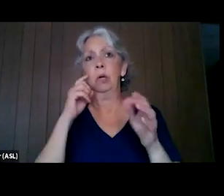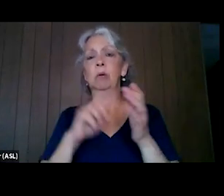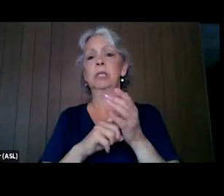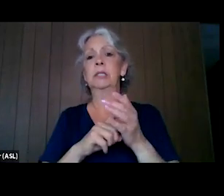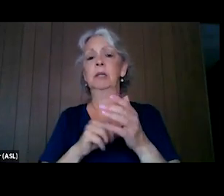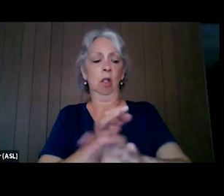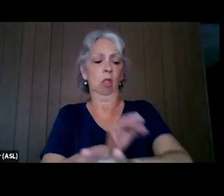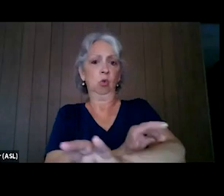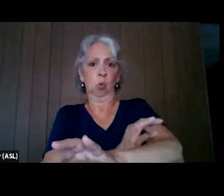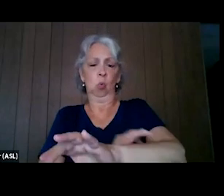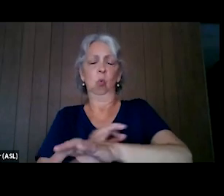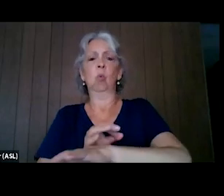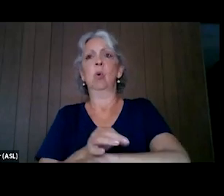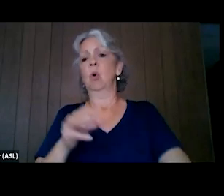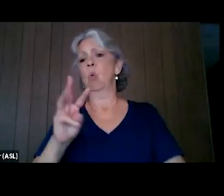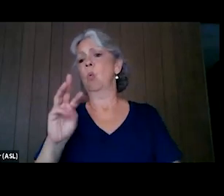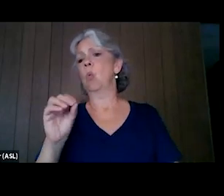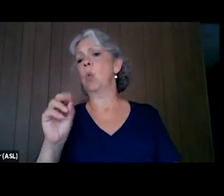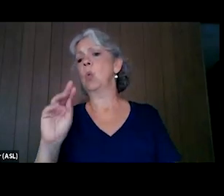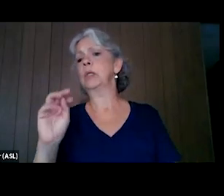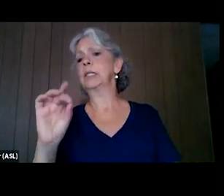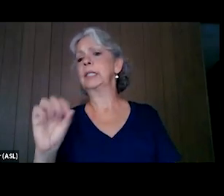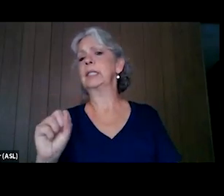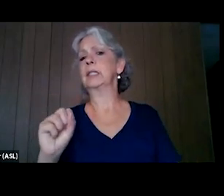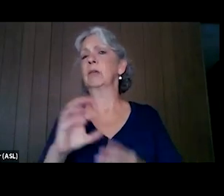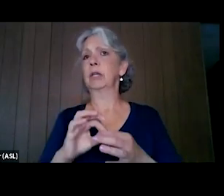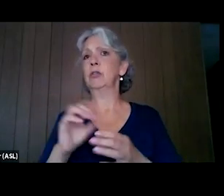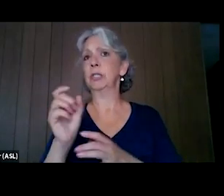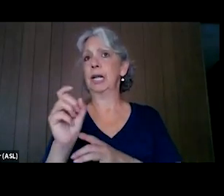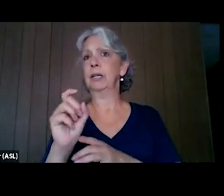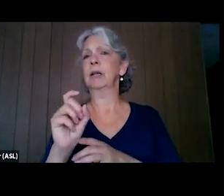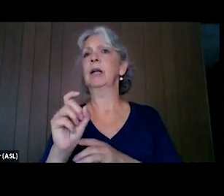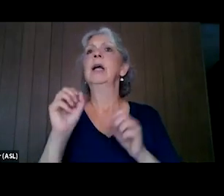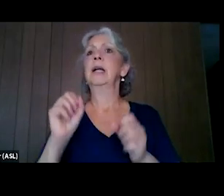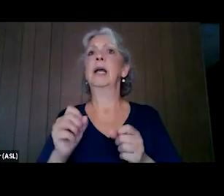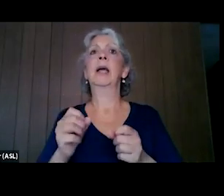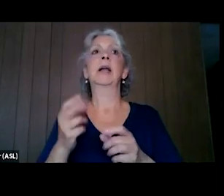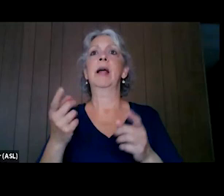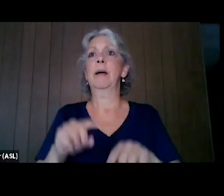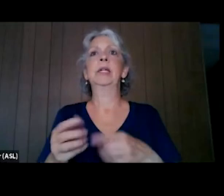which are associated with xylazine use can occur regardless of the way people are using xylazine.